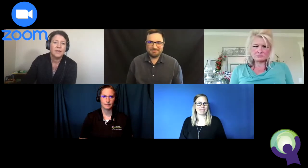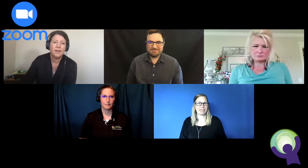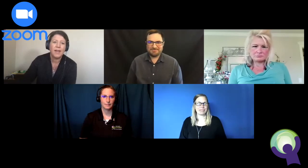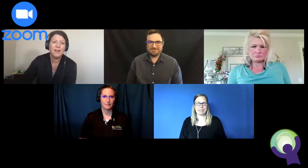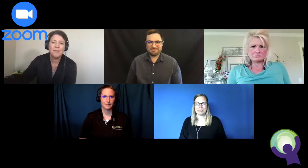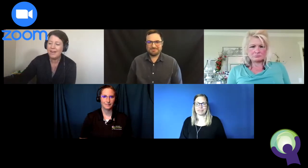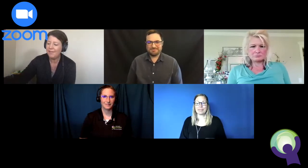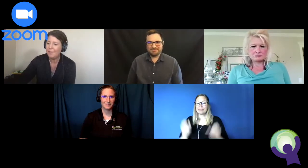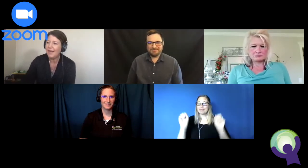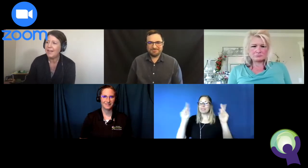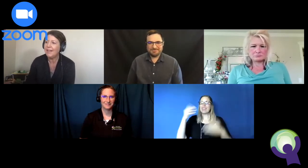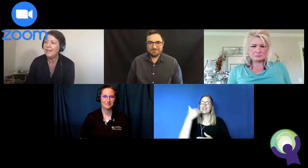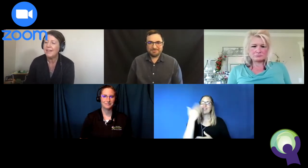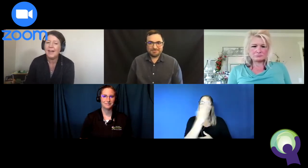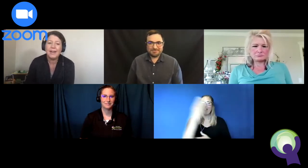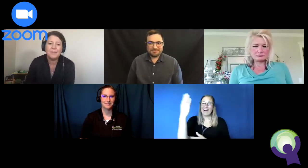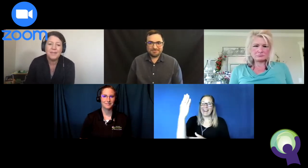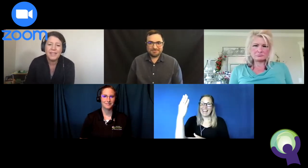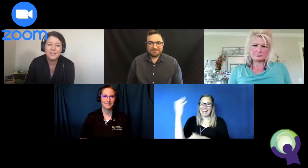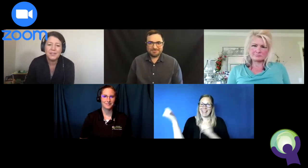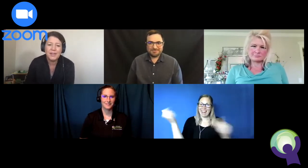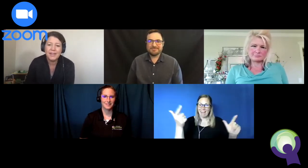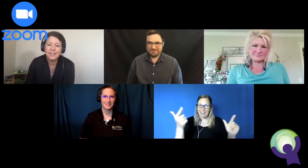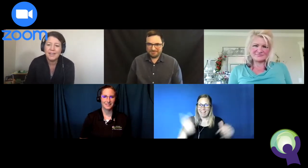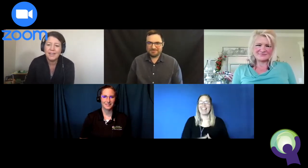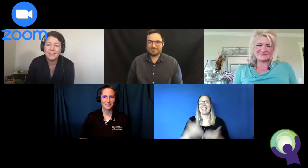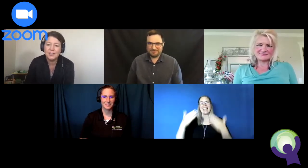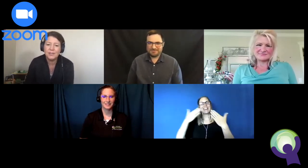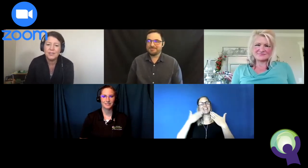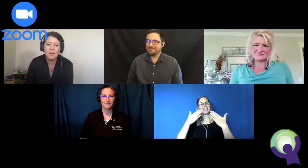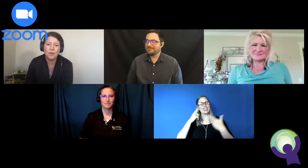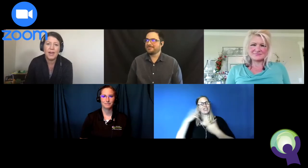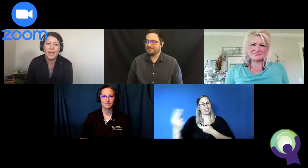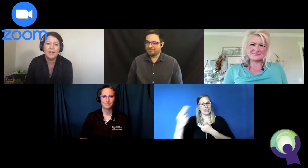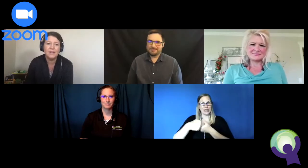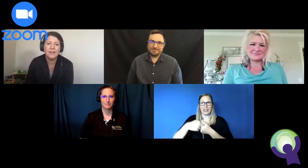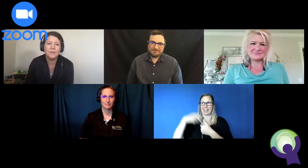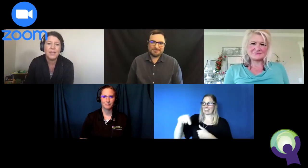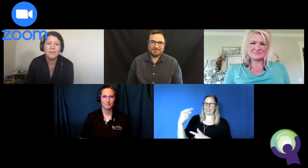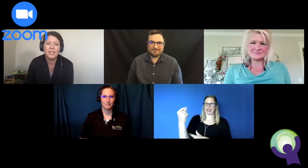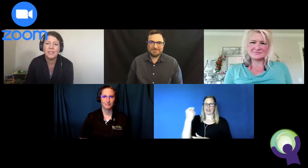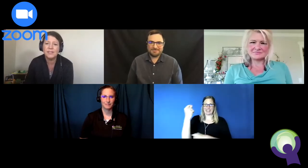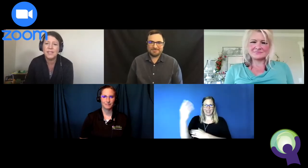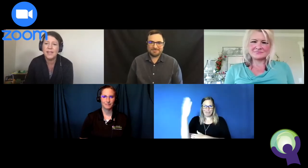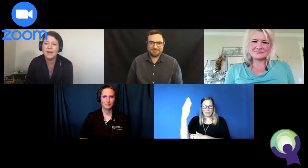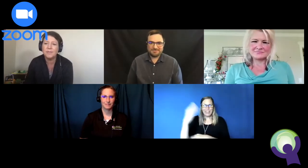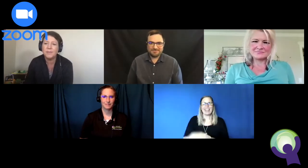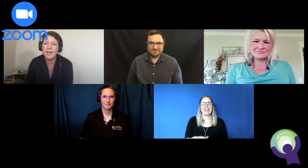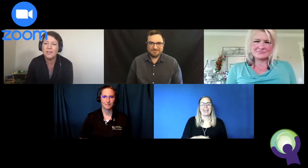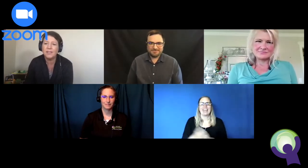Heidi: All right! Good morning everybody. Thanks for joining us on this Tuesday morning. We were just taking care of some final